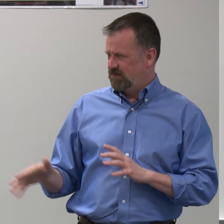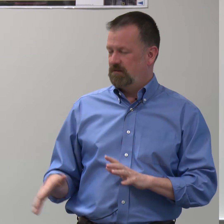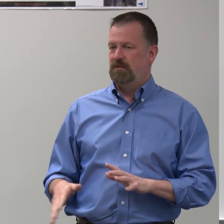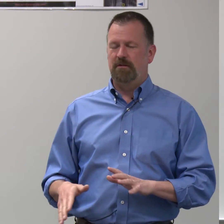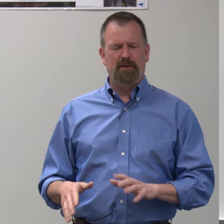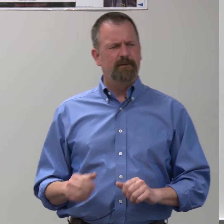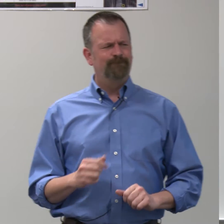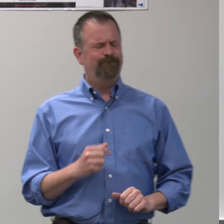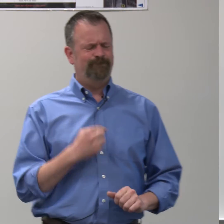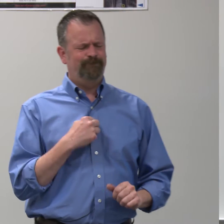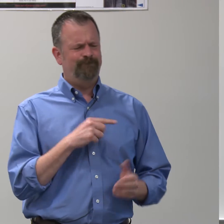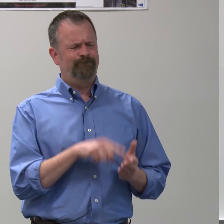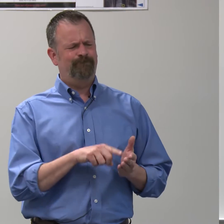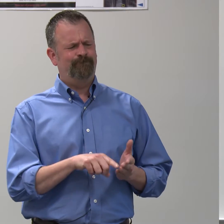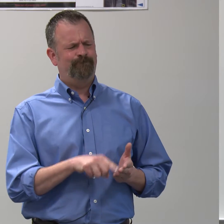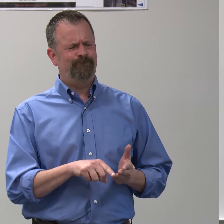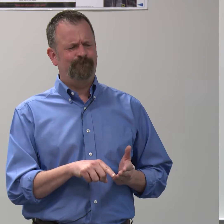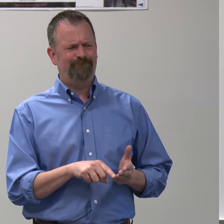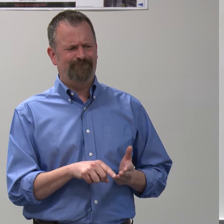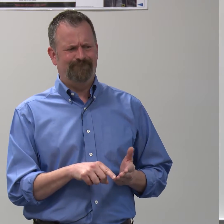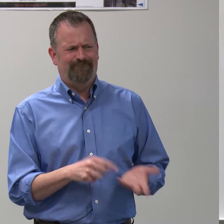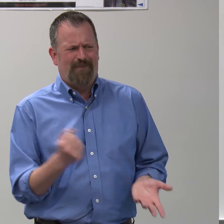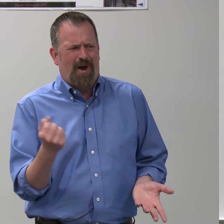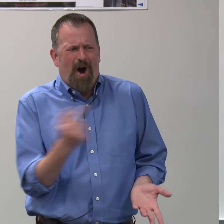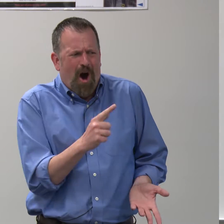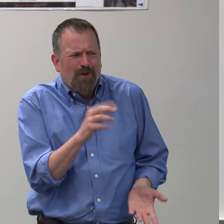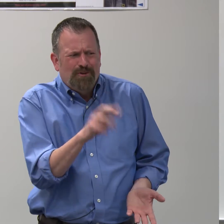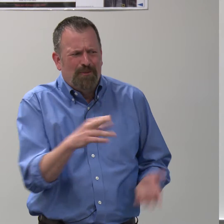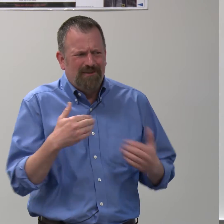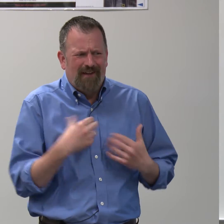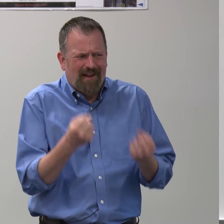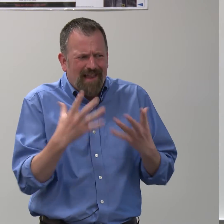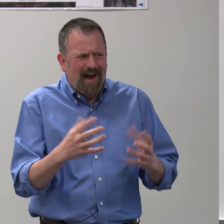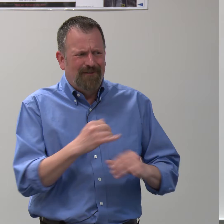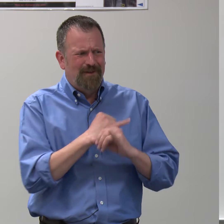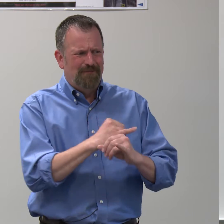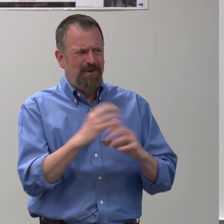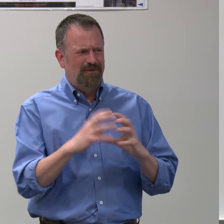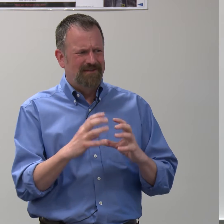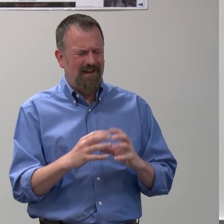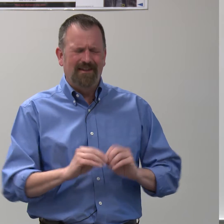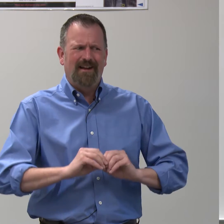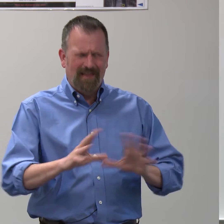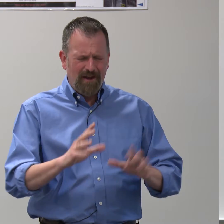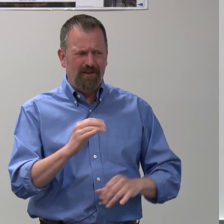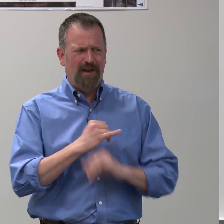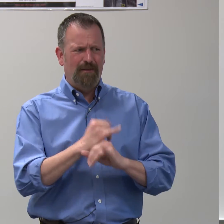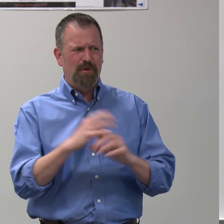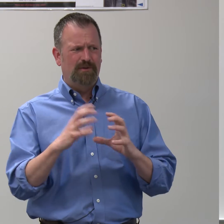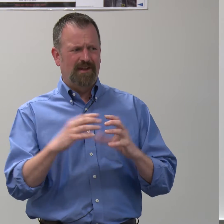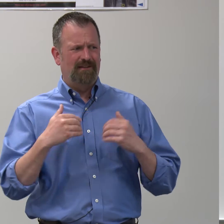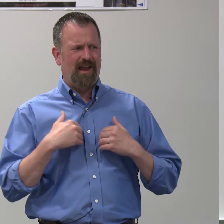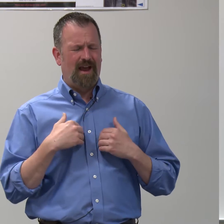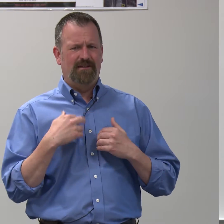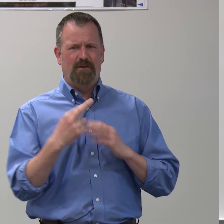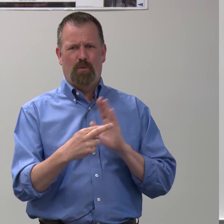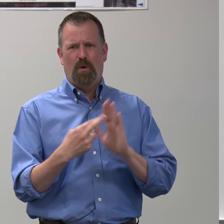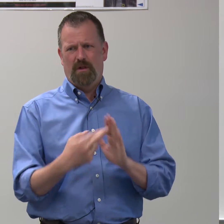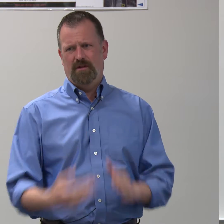but the more I looked, the more I saw that all tumors had a lot of immune cells in them and clearly were playing a factor and a role.